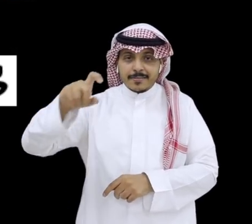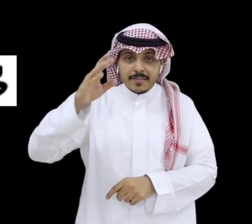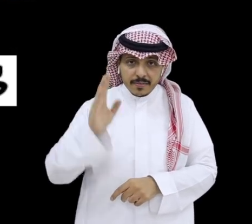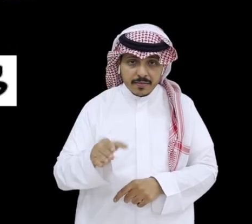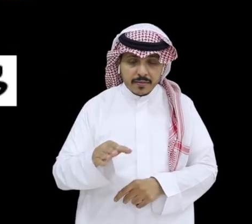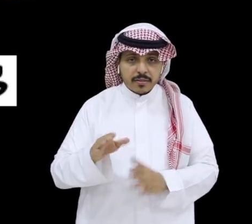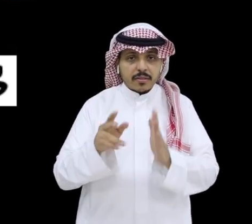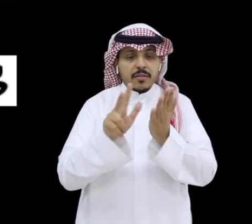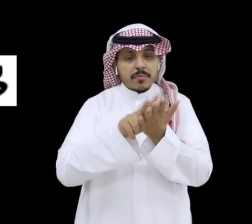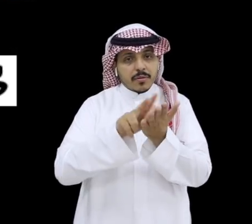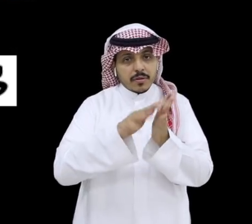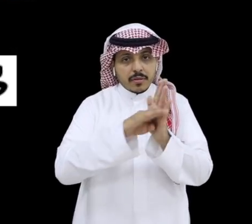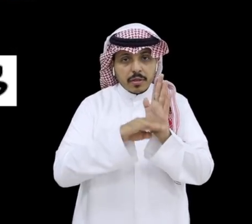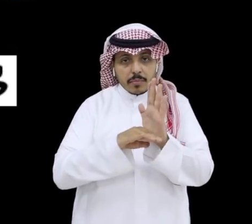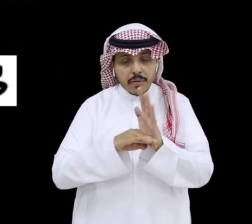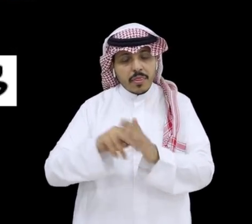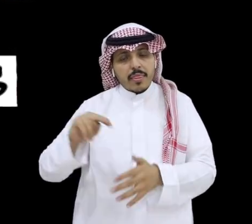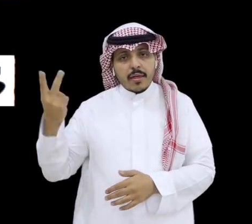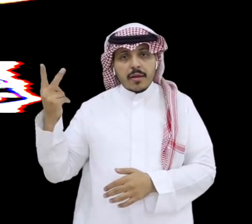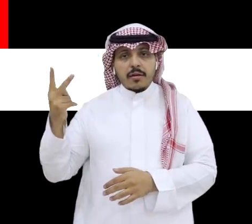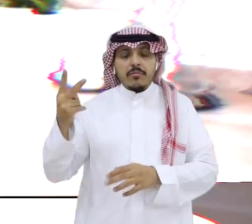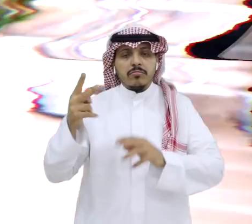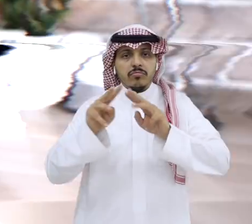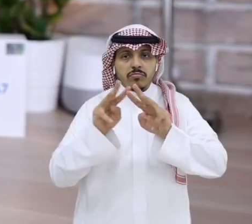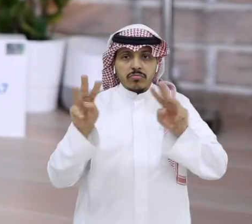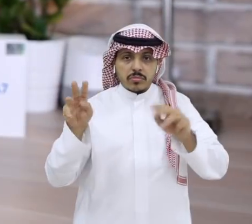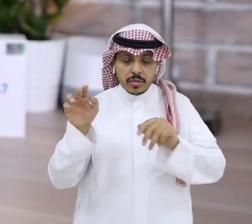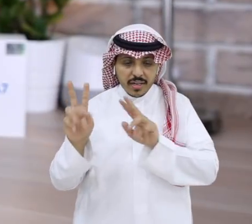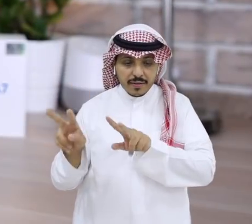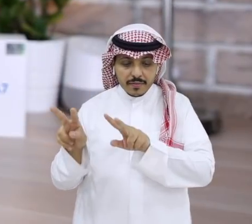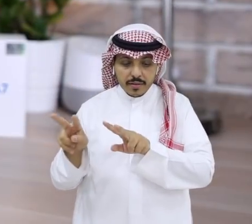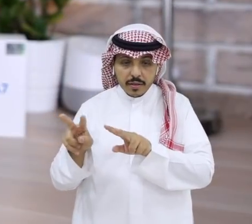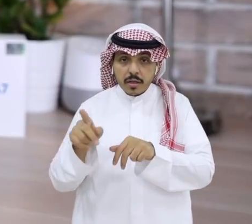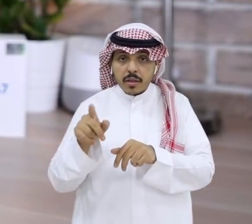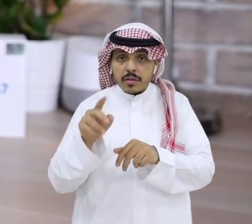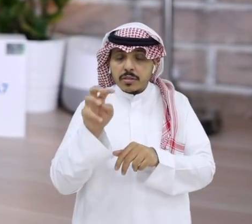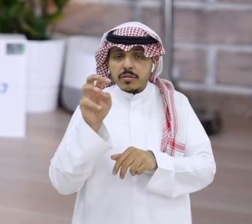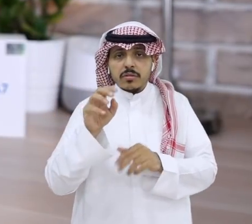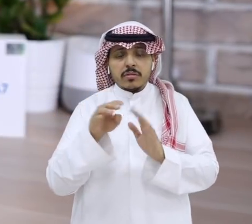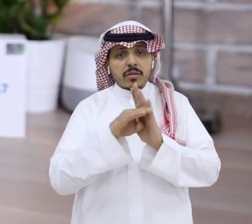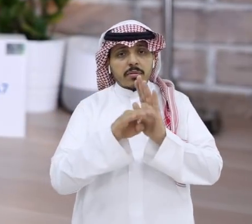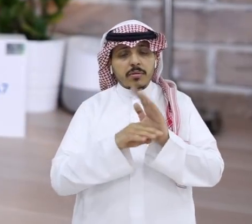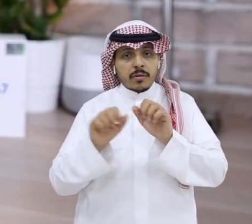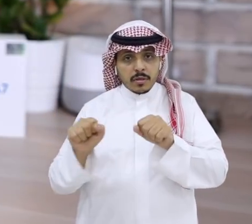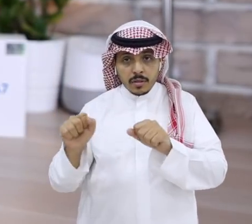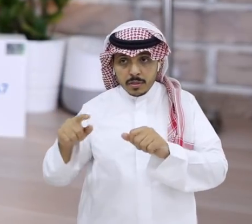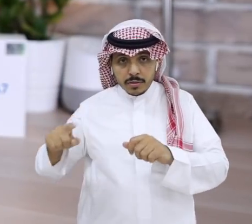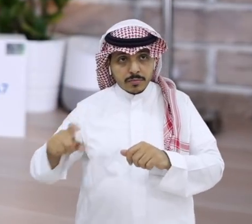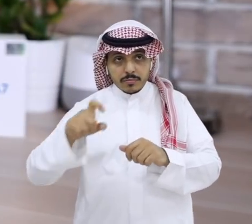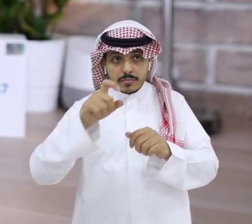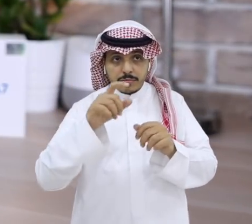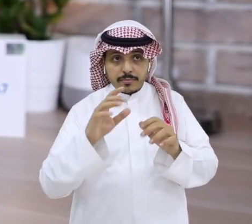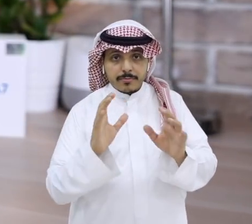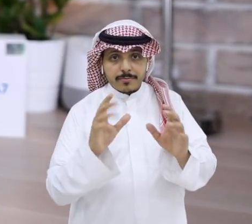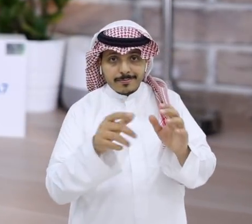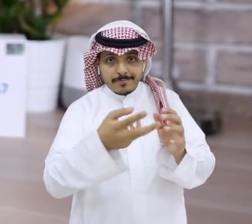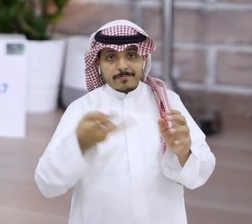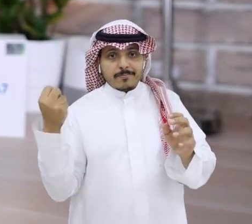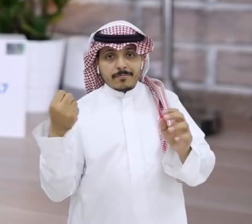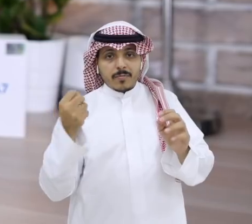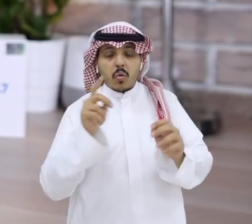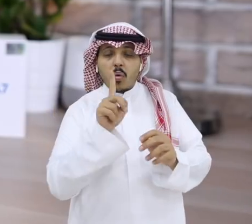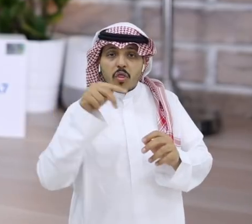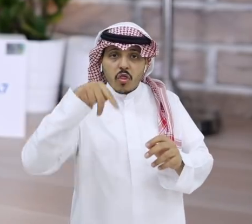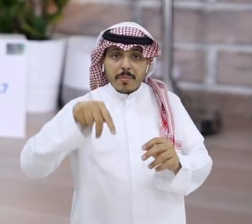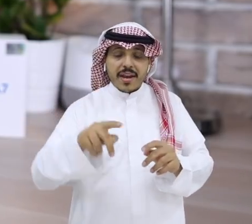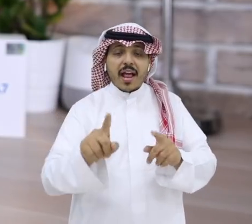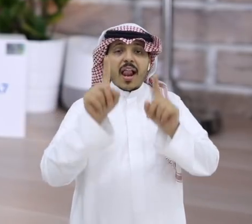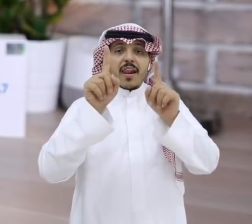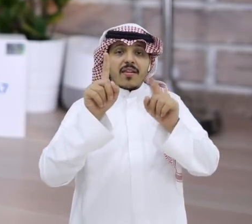The hacking was through the plugins on web browsers and 81,000 users data were leaked.